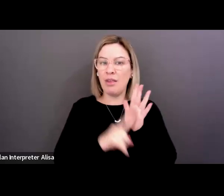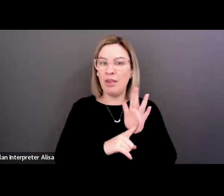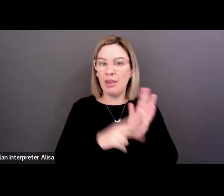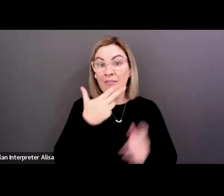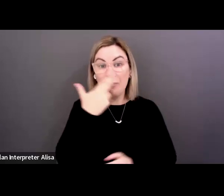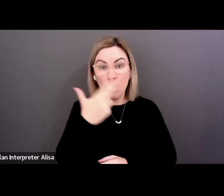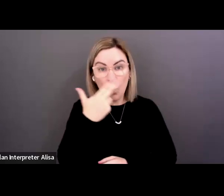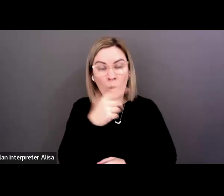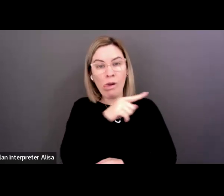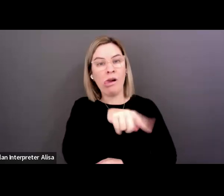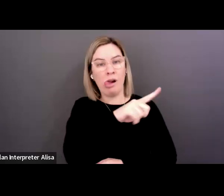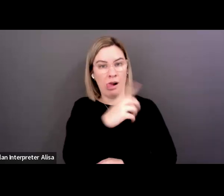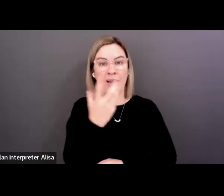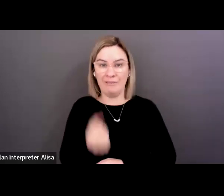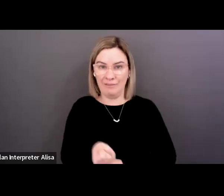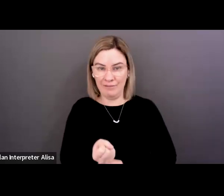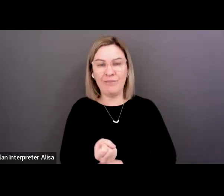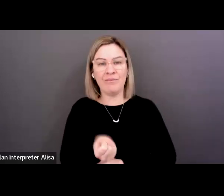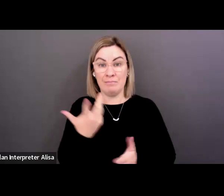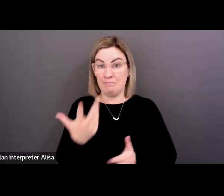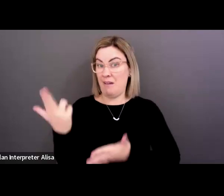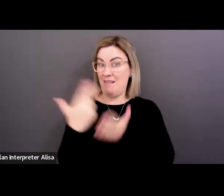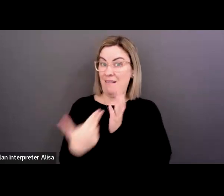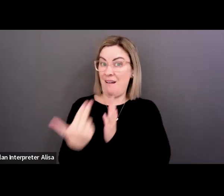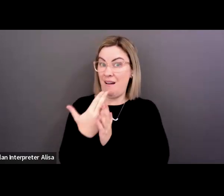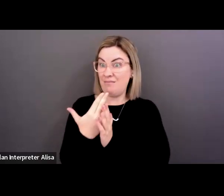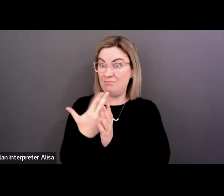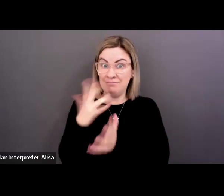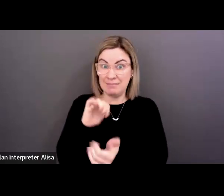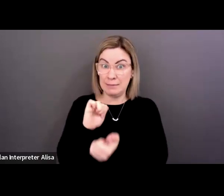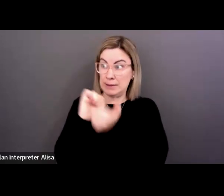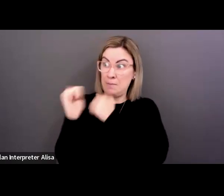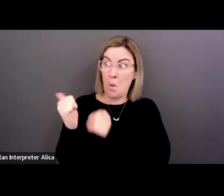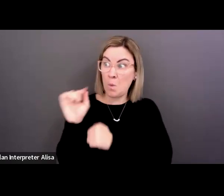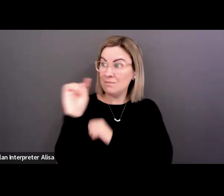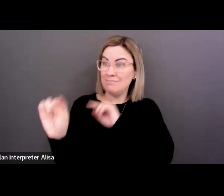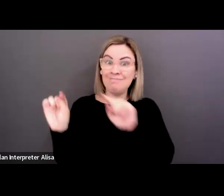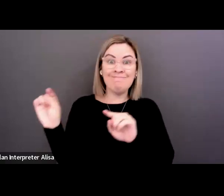our money goes as far as super and banks and the link to fossil fuel